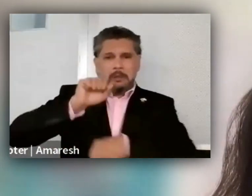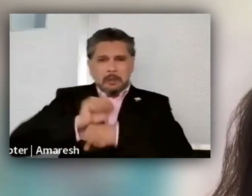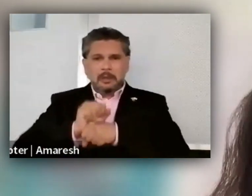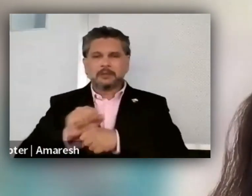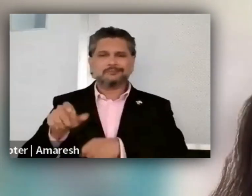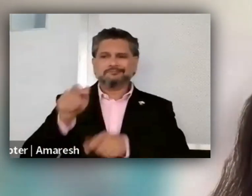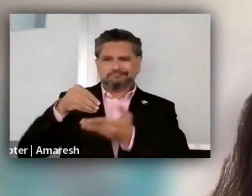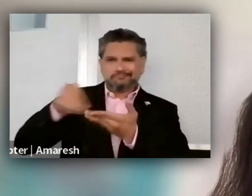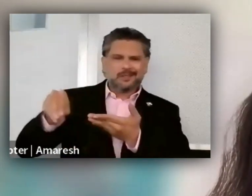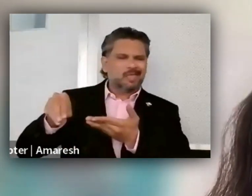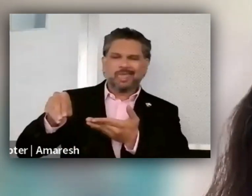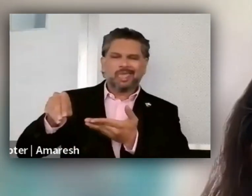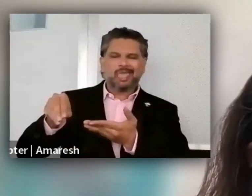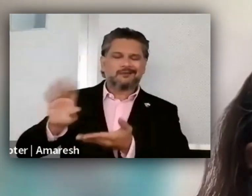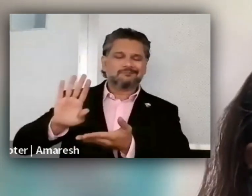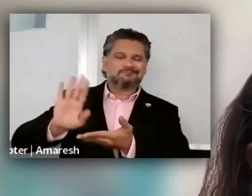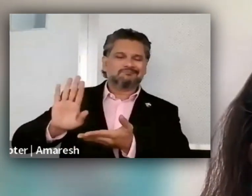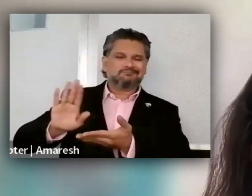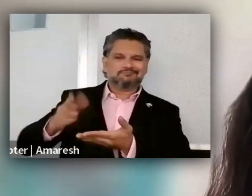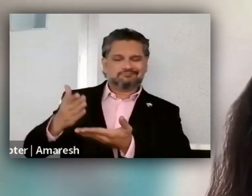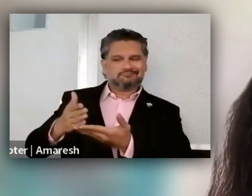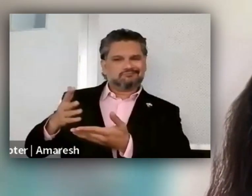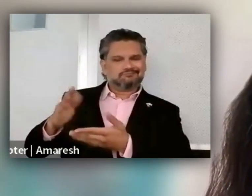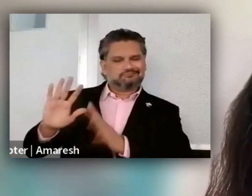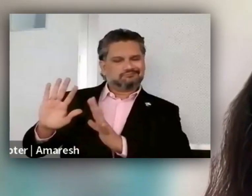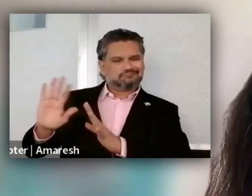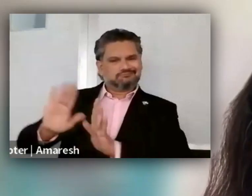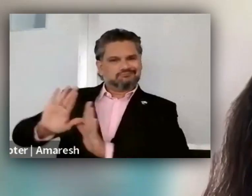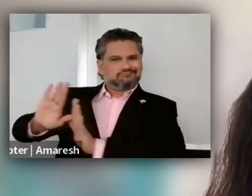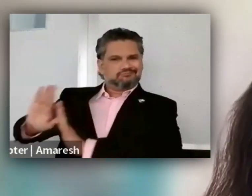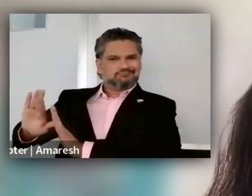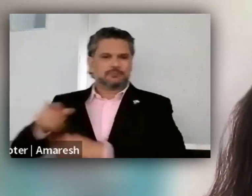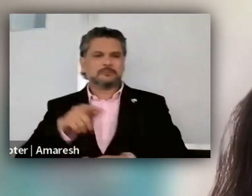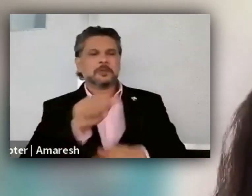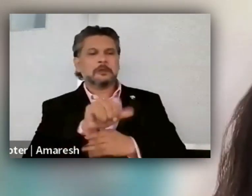Do we just say, oh, well, well, some people get disadvantages until AI gets better?